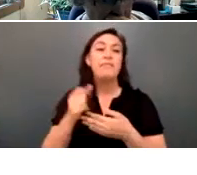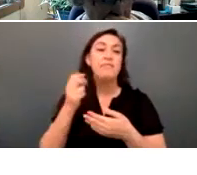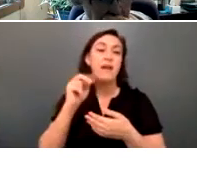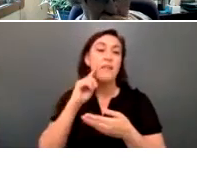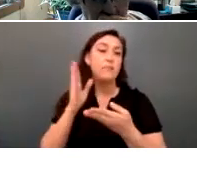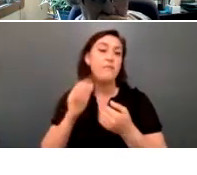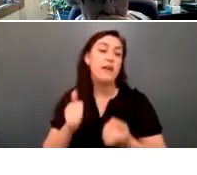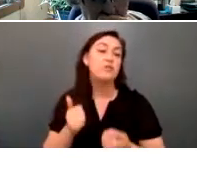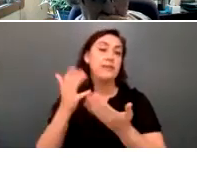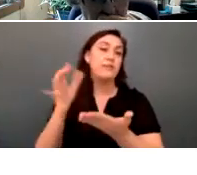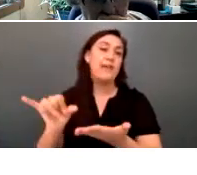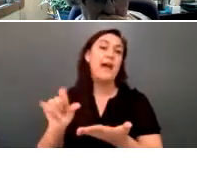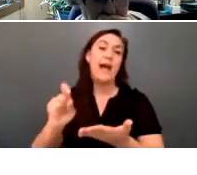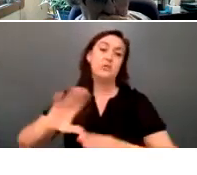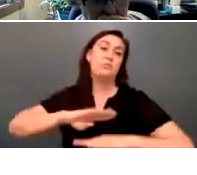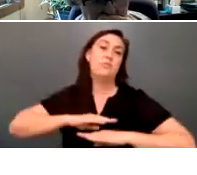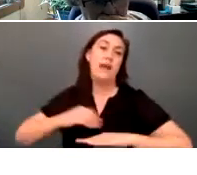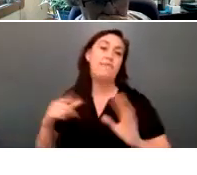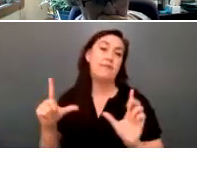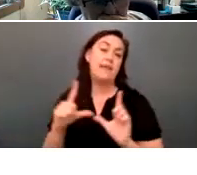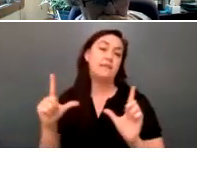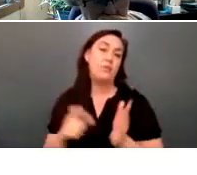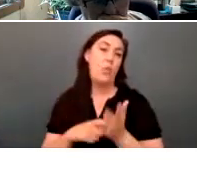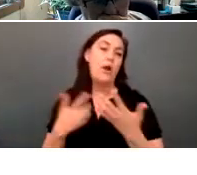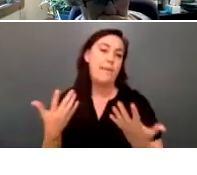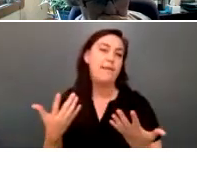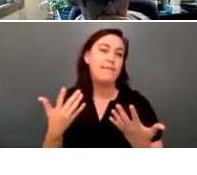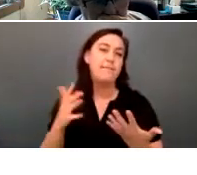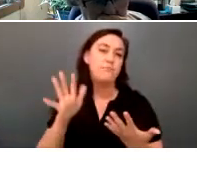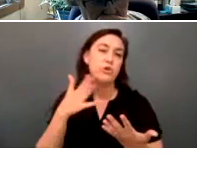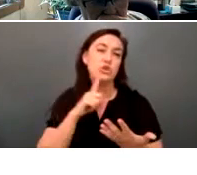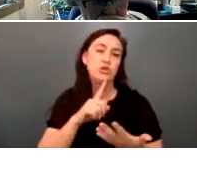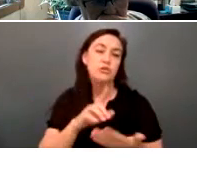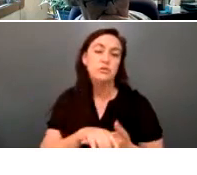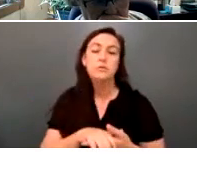delivering that would have to meet the licensed and you know would have to meet the standards for licensing and stuff.